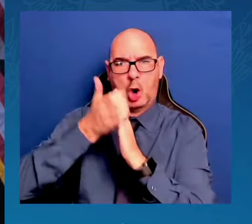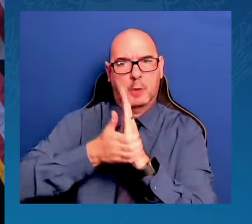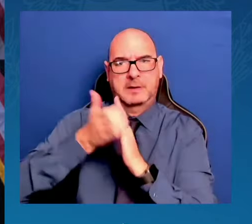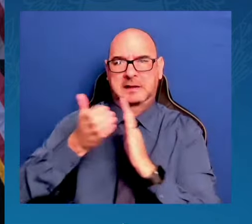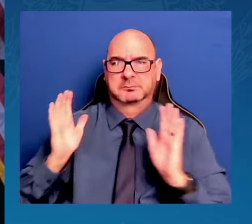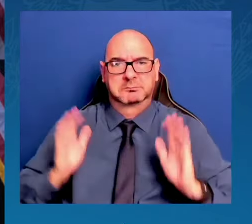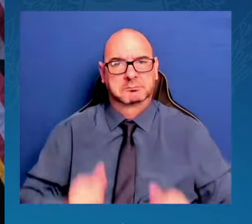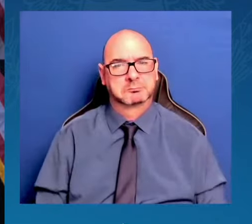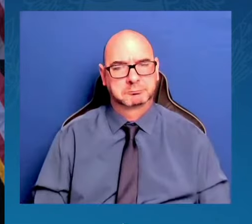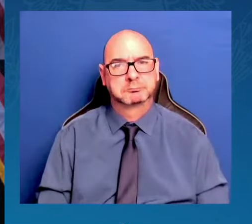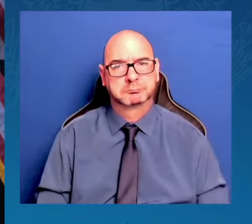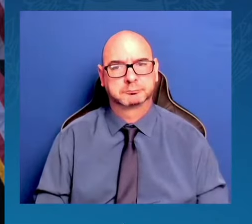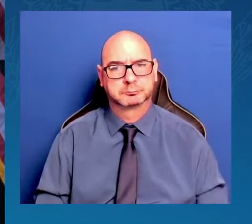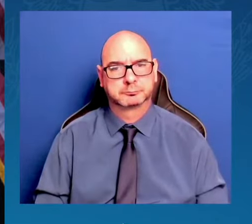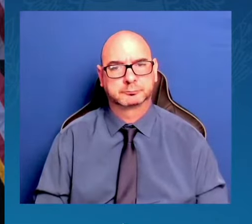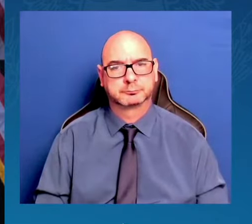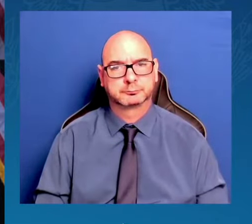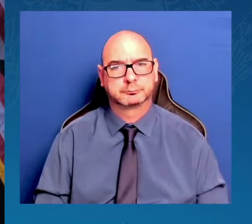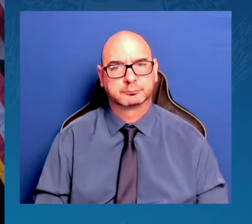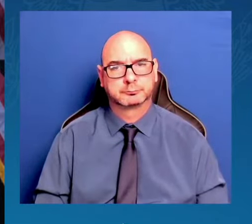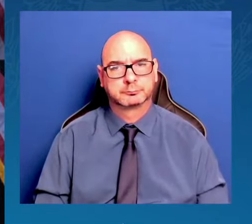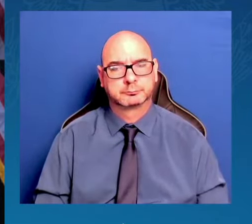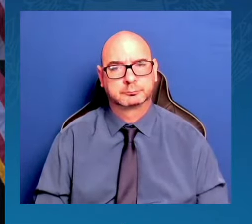And it is that freedom and liberty